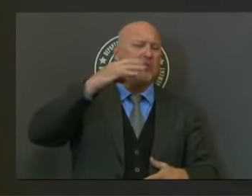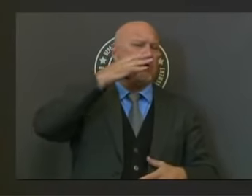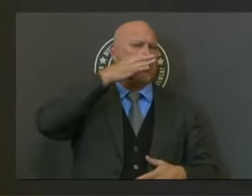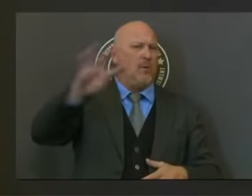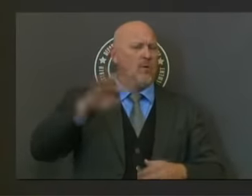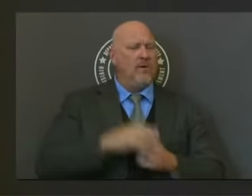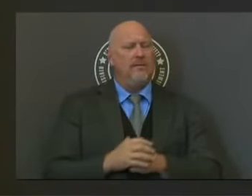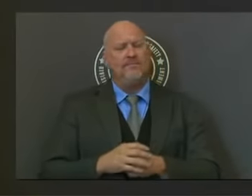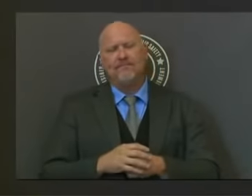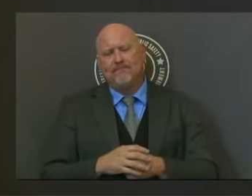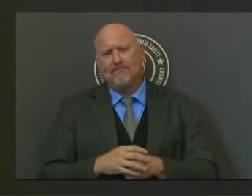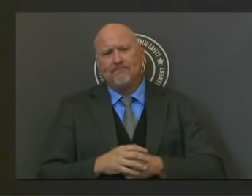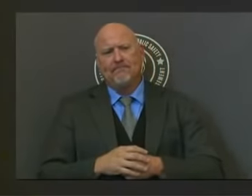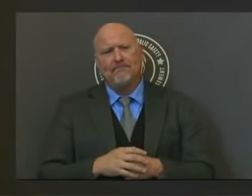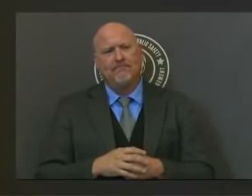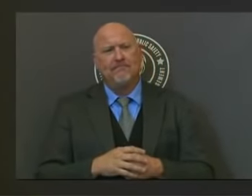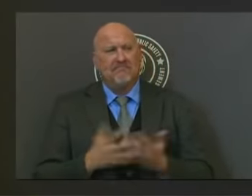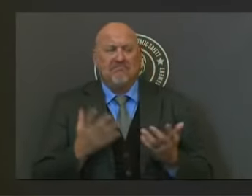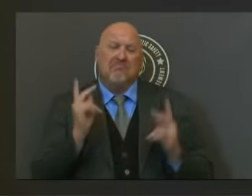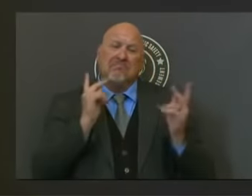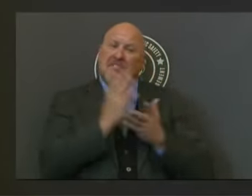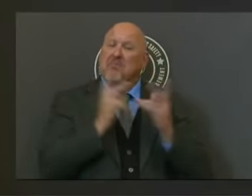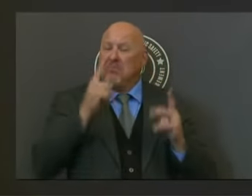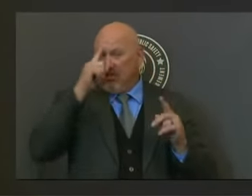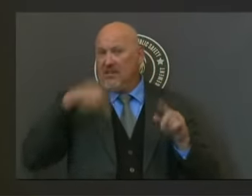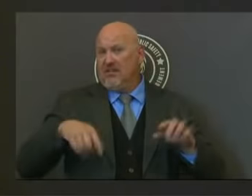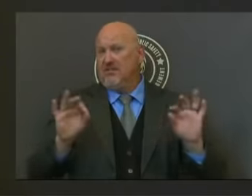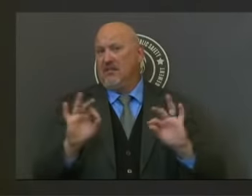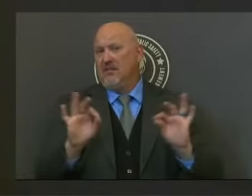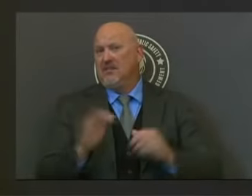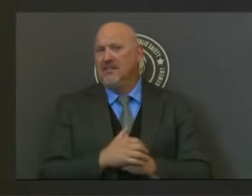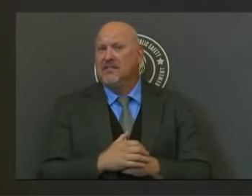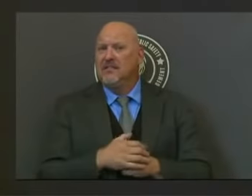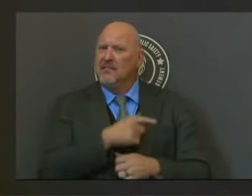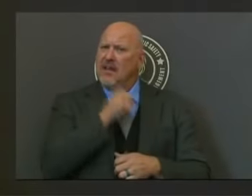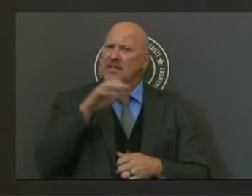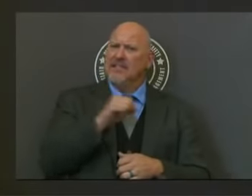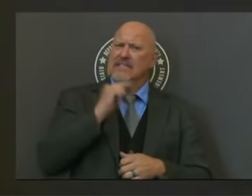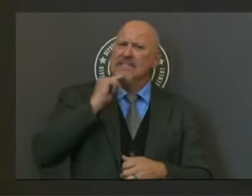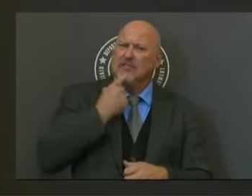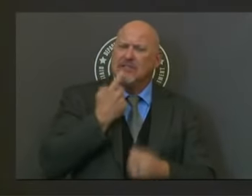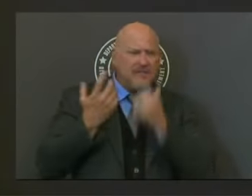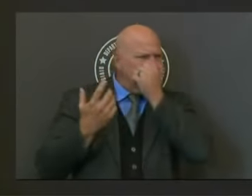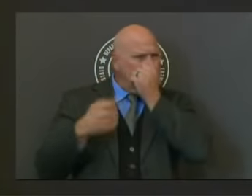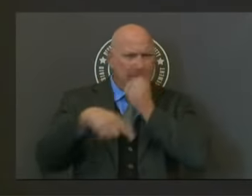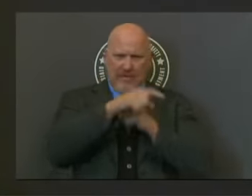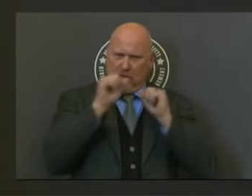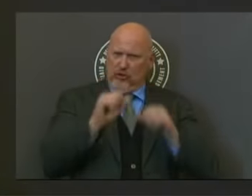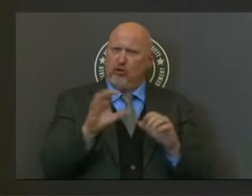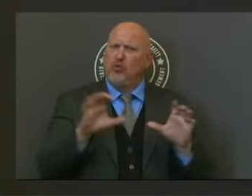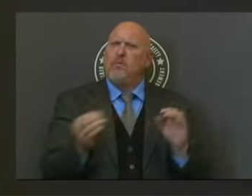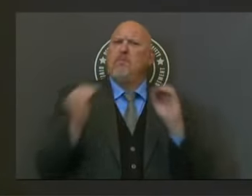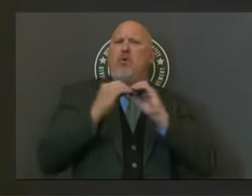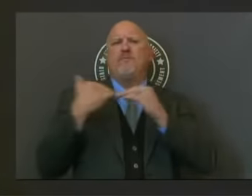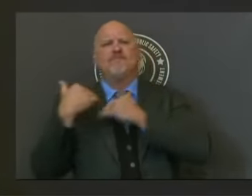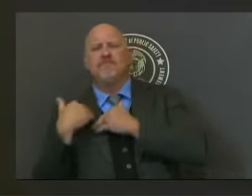taken as seriously as they could or not doing all that they do to